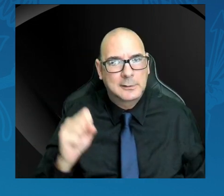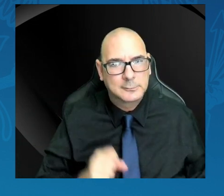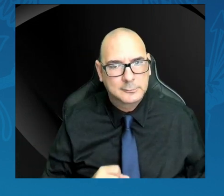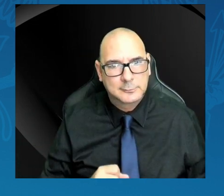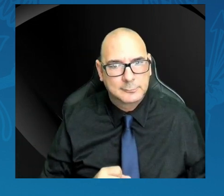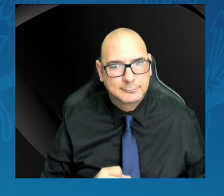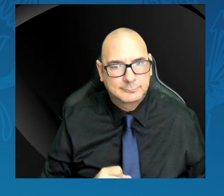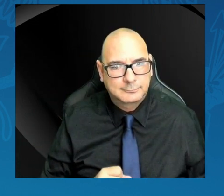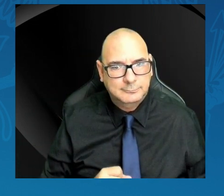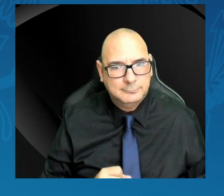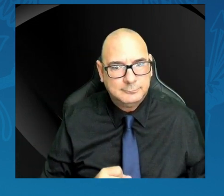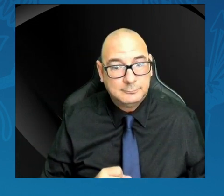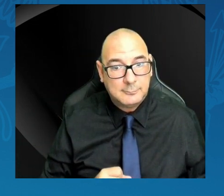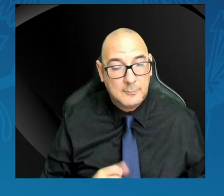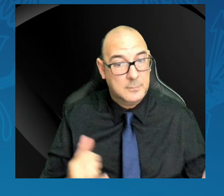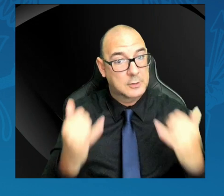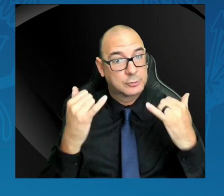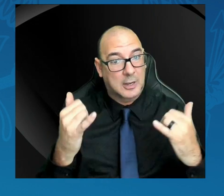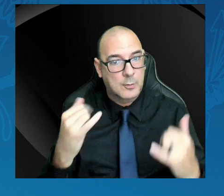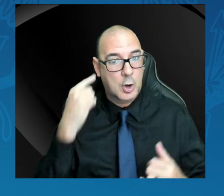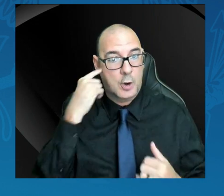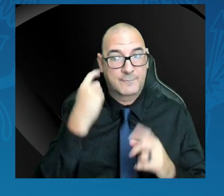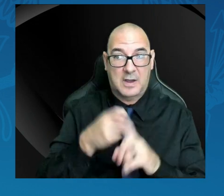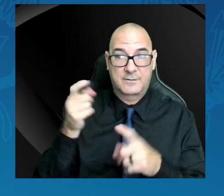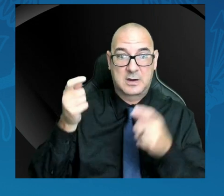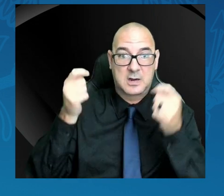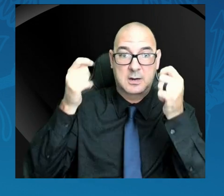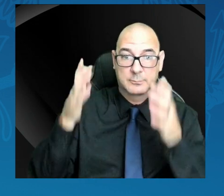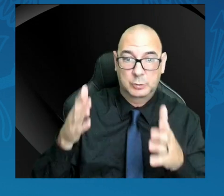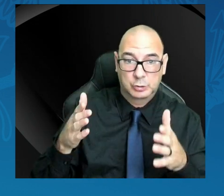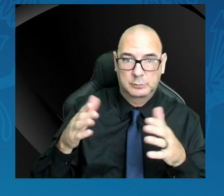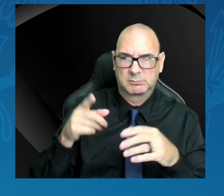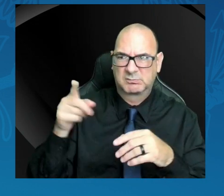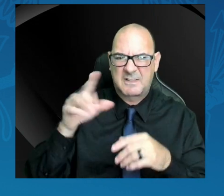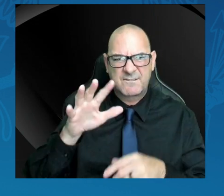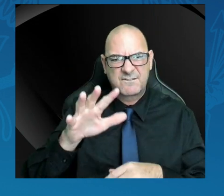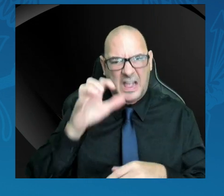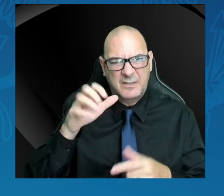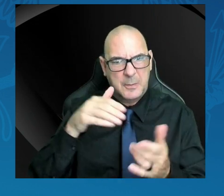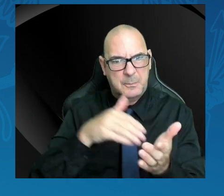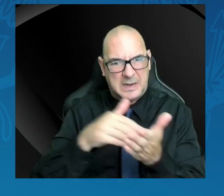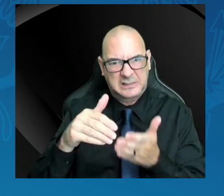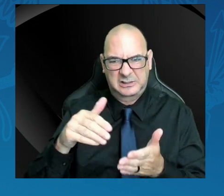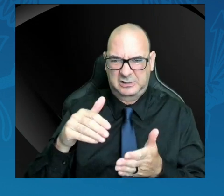we are announcing $500 million in clean bus funding to go to schools across the country.